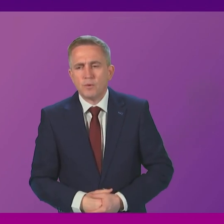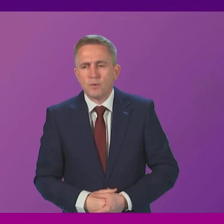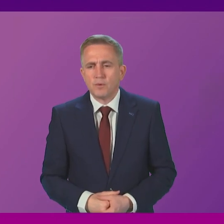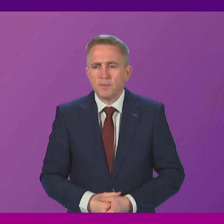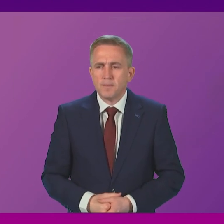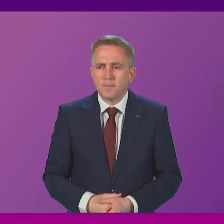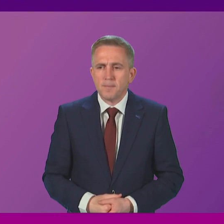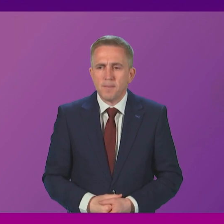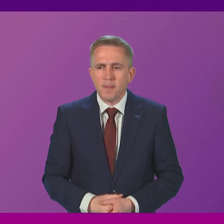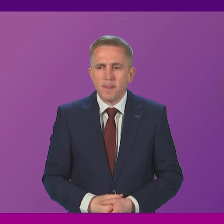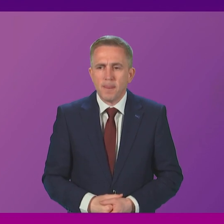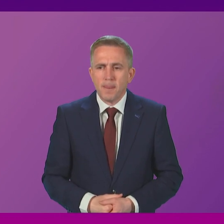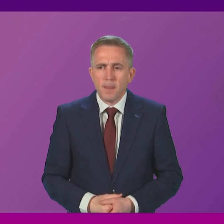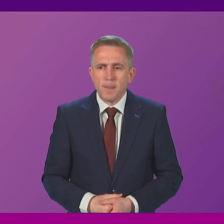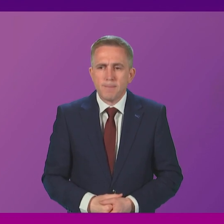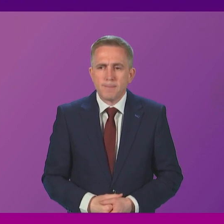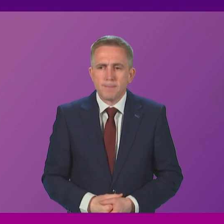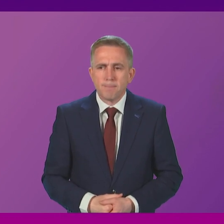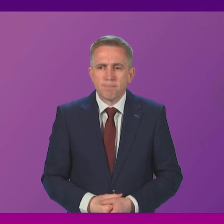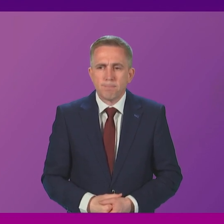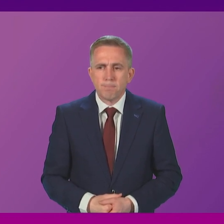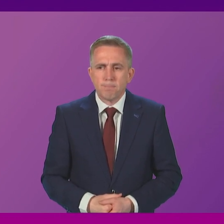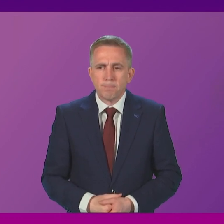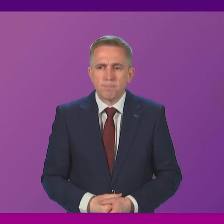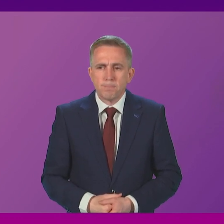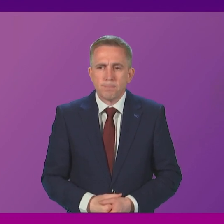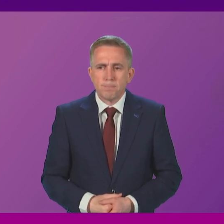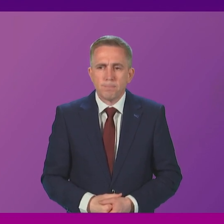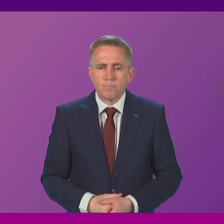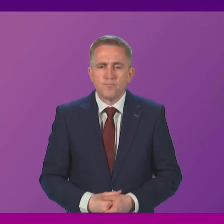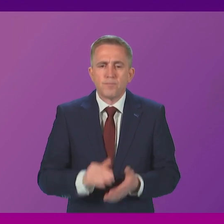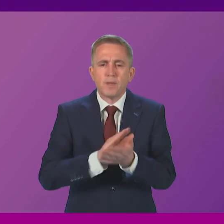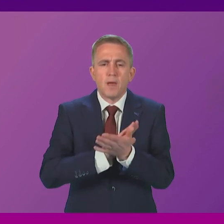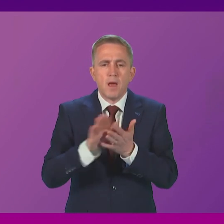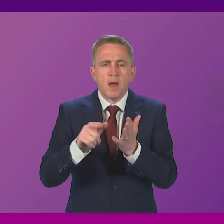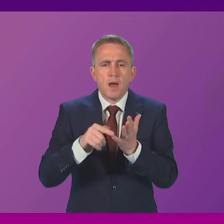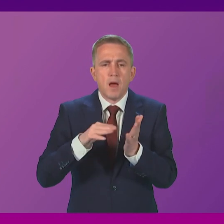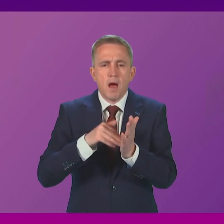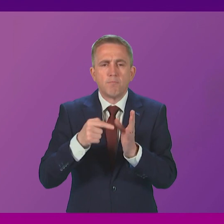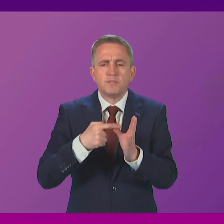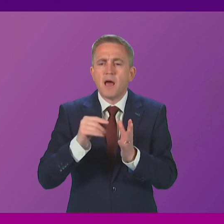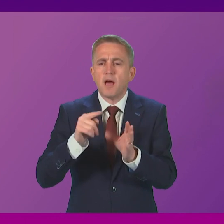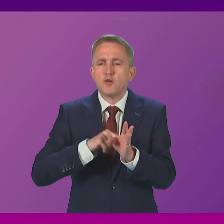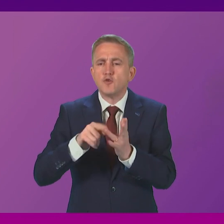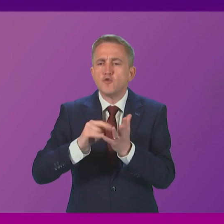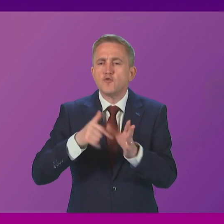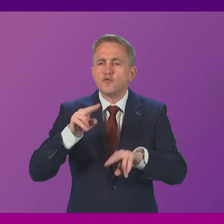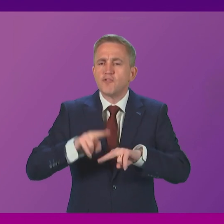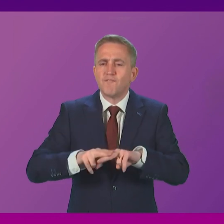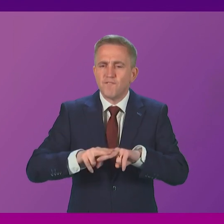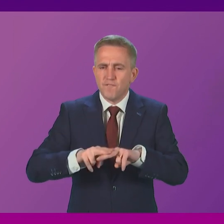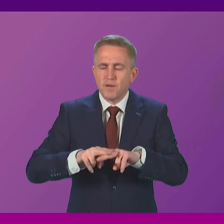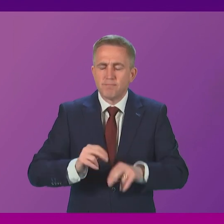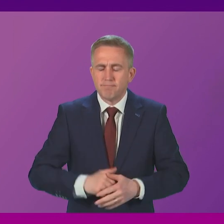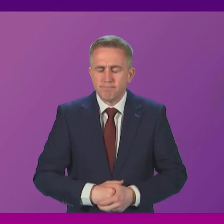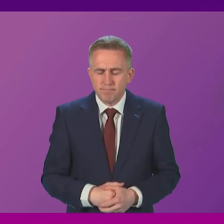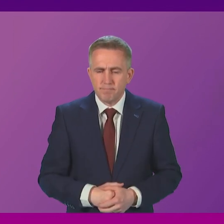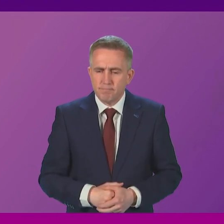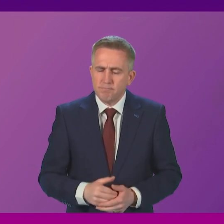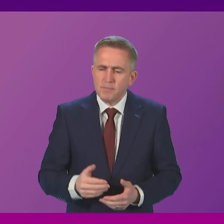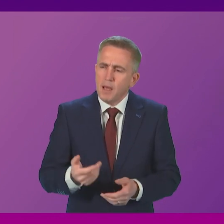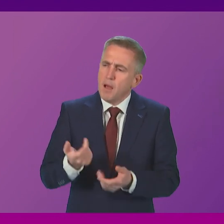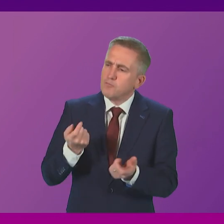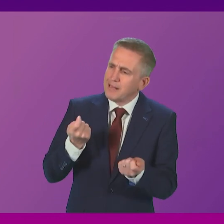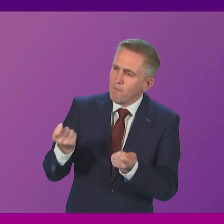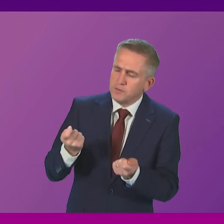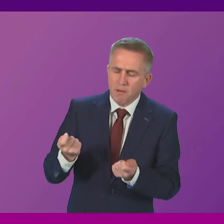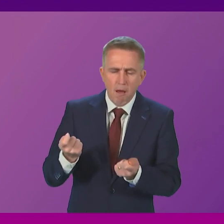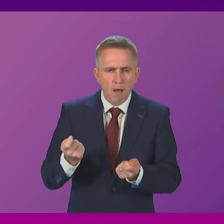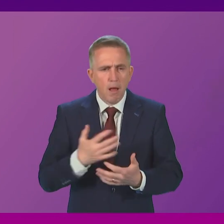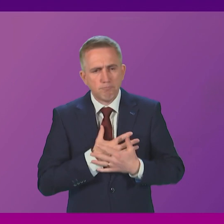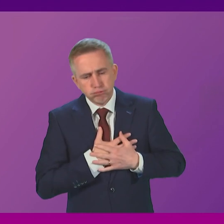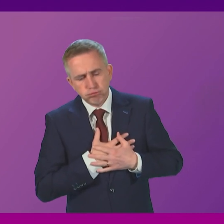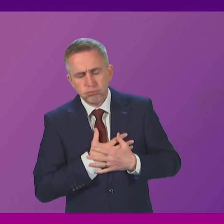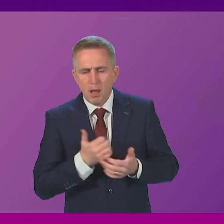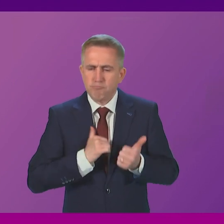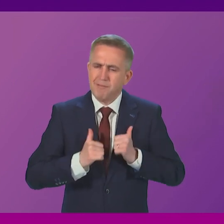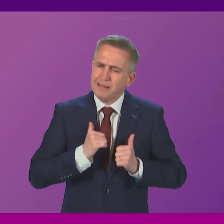Presiding Officer, it is the privilege of my life to stand before you and my fellow